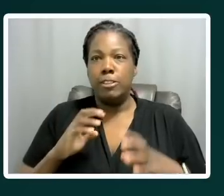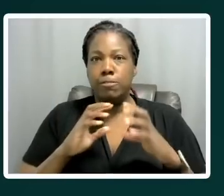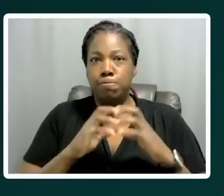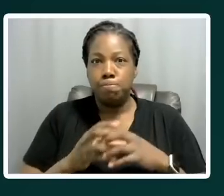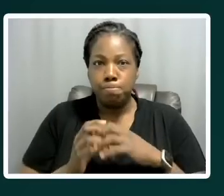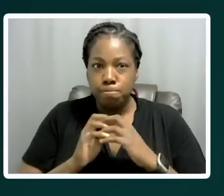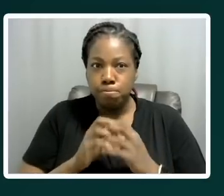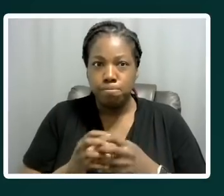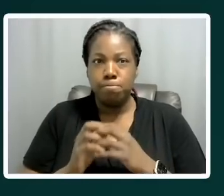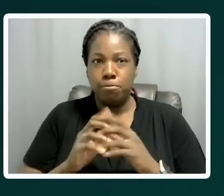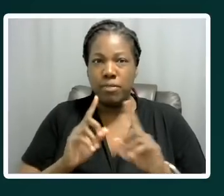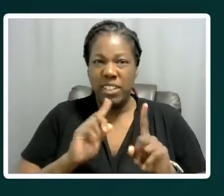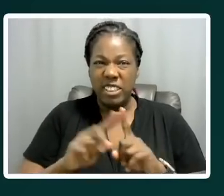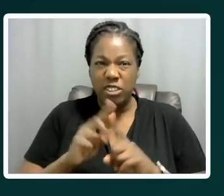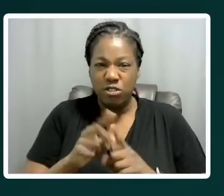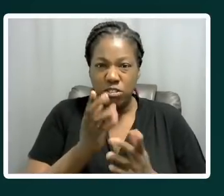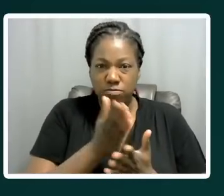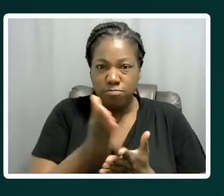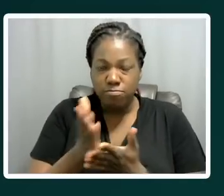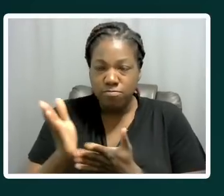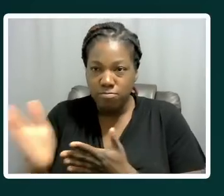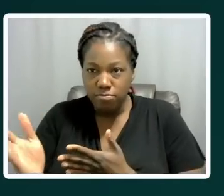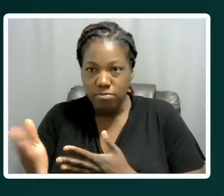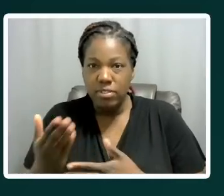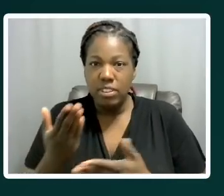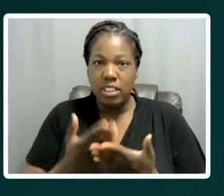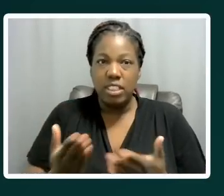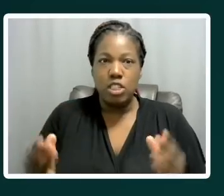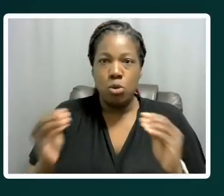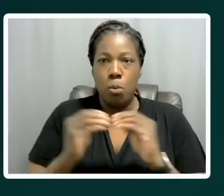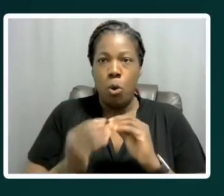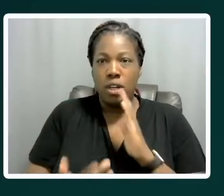different fields, specifically the ones in more sort of technical realms and the ones that more in